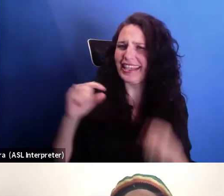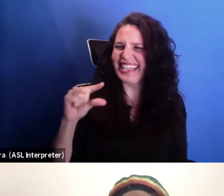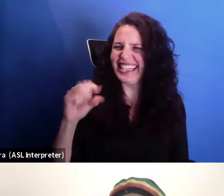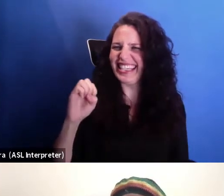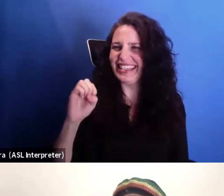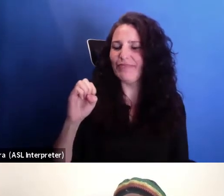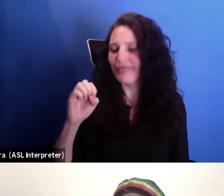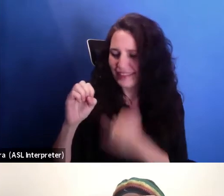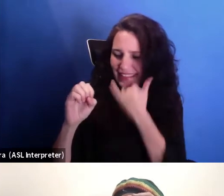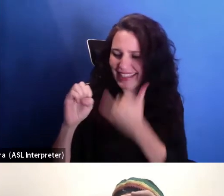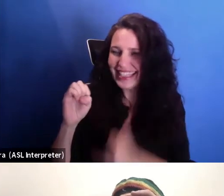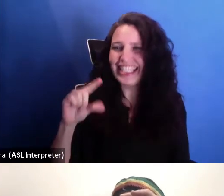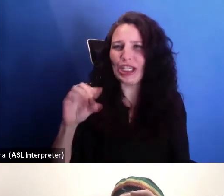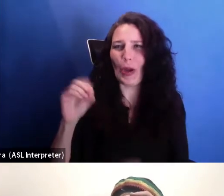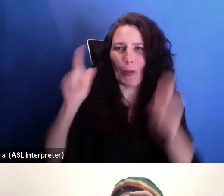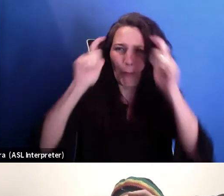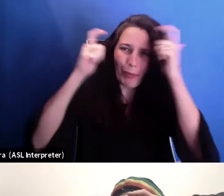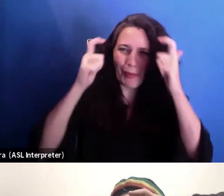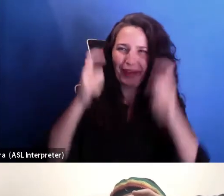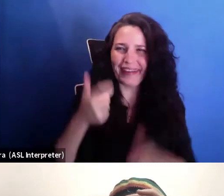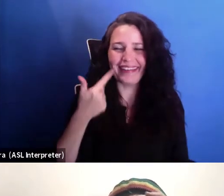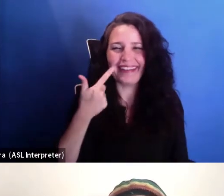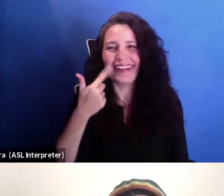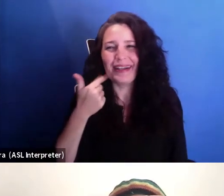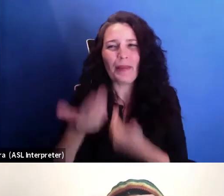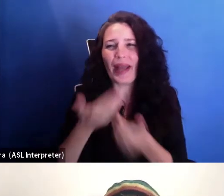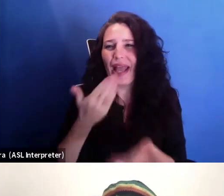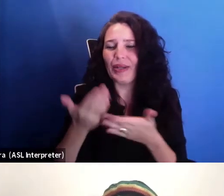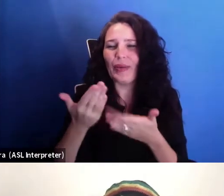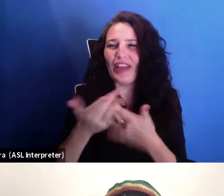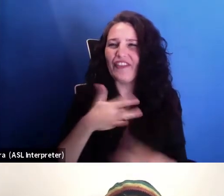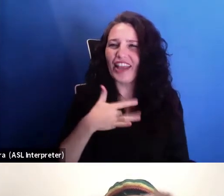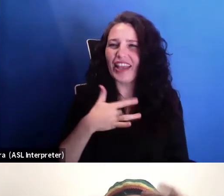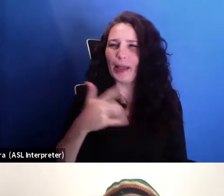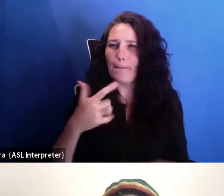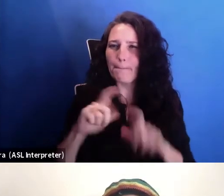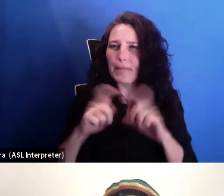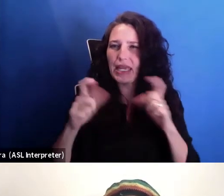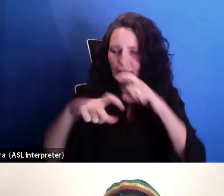like into this like incredible like telescope or microscope back in time.